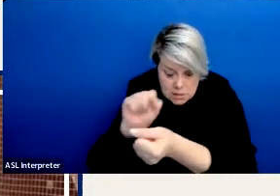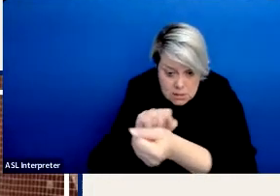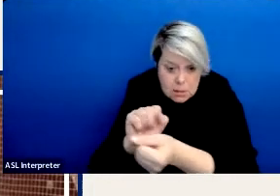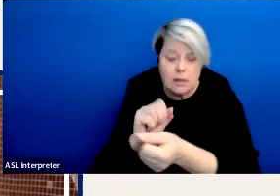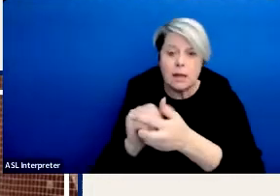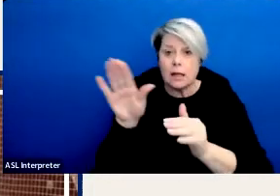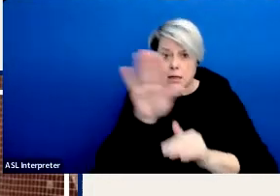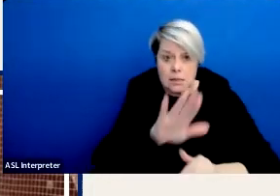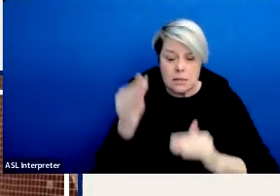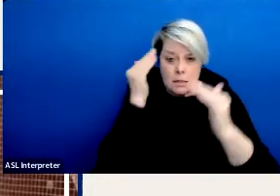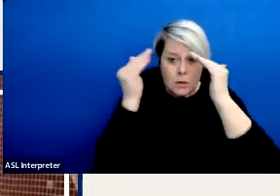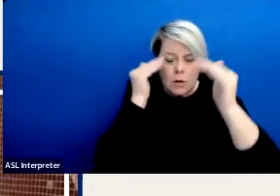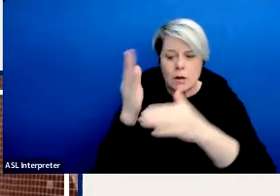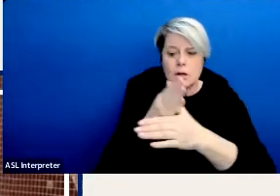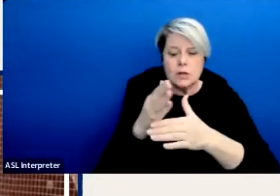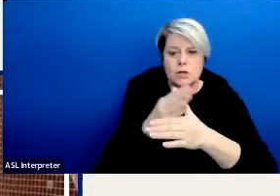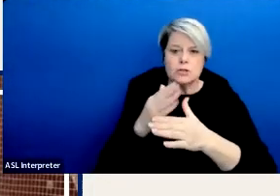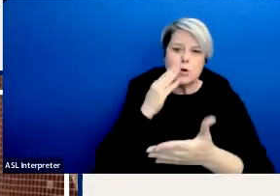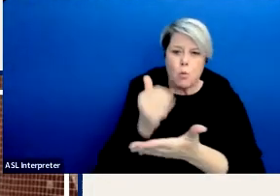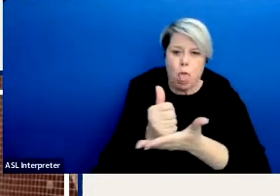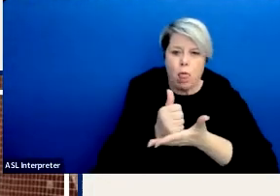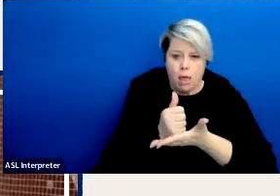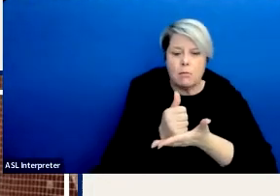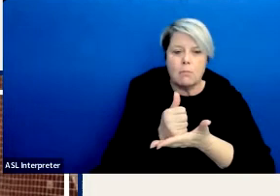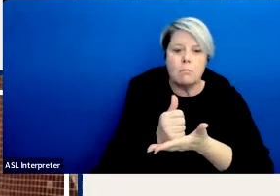trust, extremely hard work and bringing everyone's knowledge to the table really helps to bring that